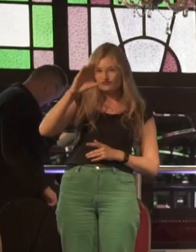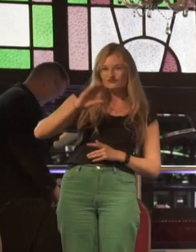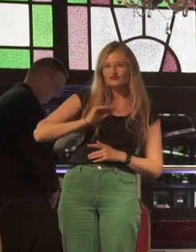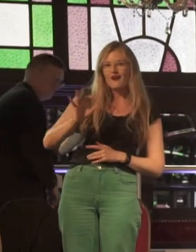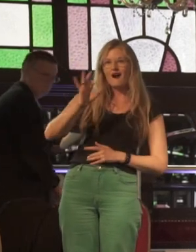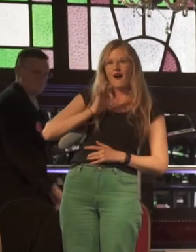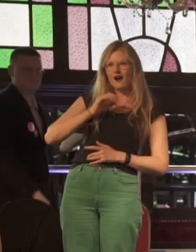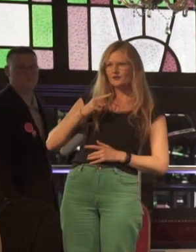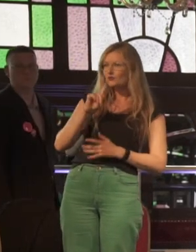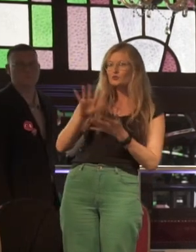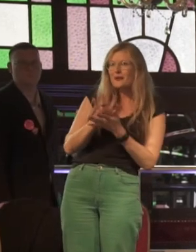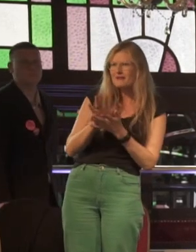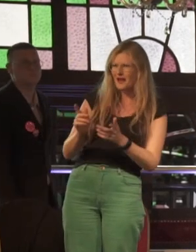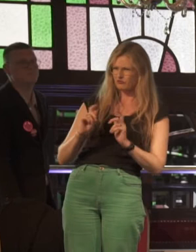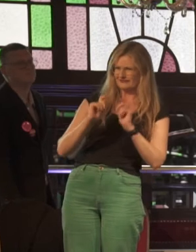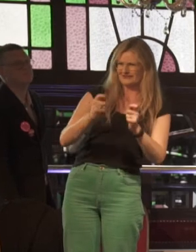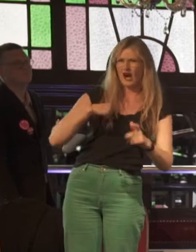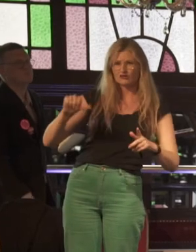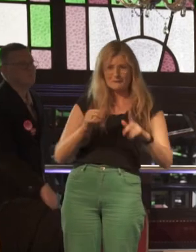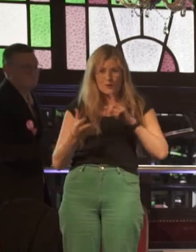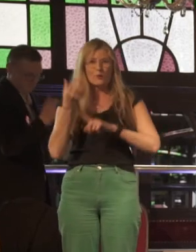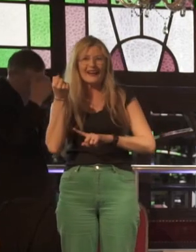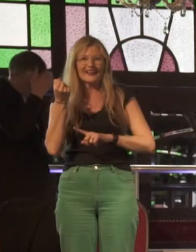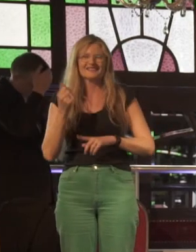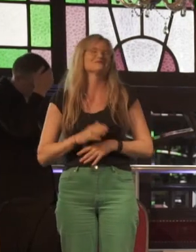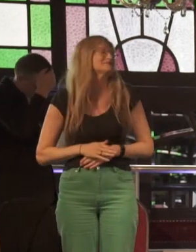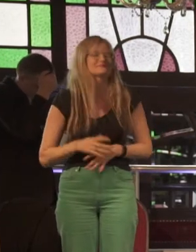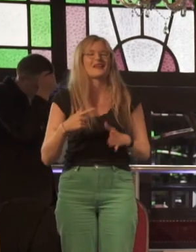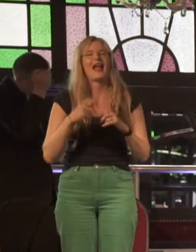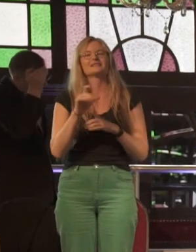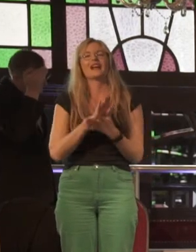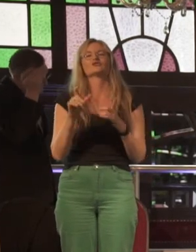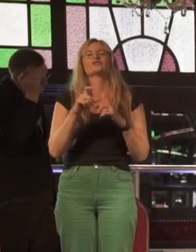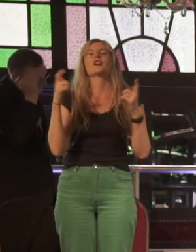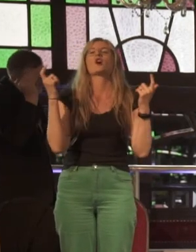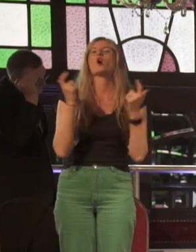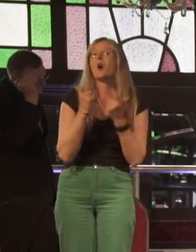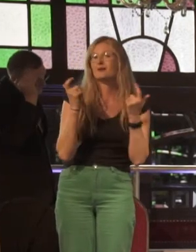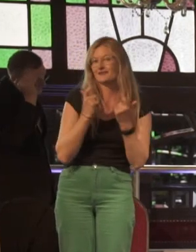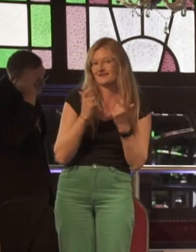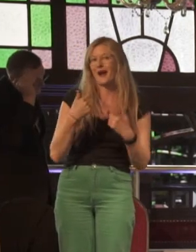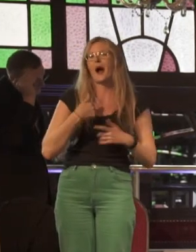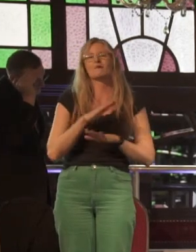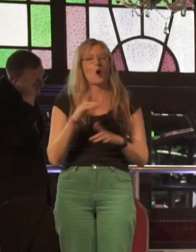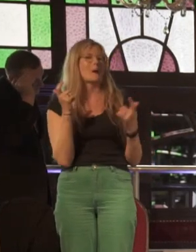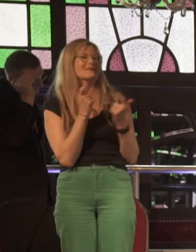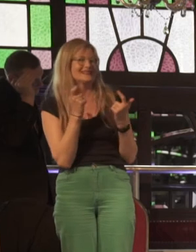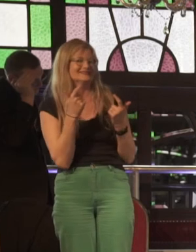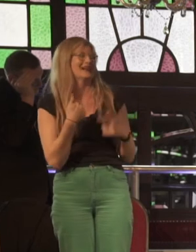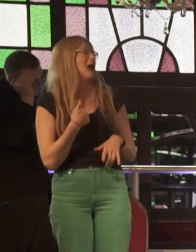Present, you mean win? But it's an ADHD Comedy Award, I'm not a comedian, I'm a beatboxer. [ QUICK BURST OF BEATBOXING ]